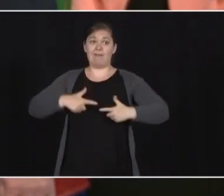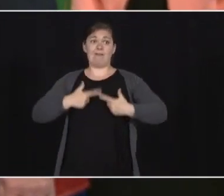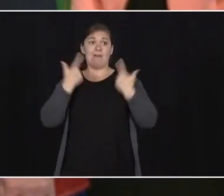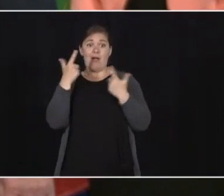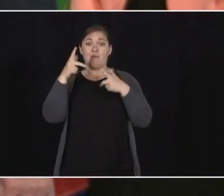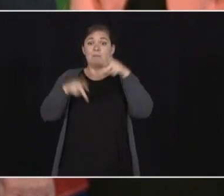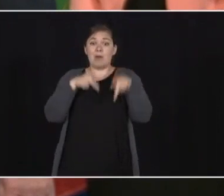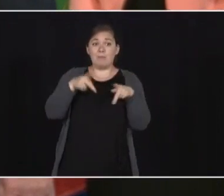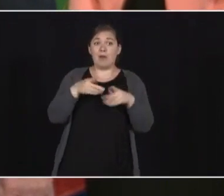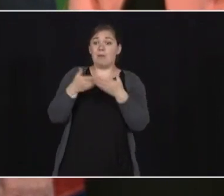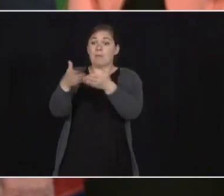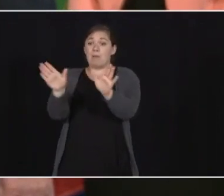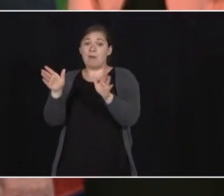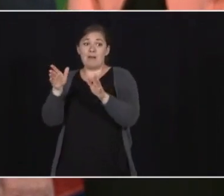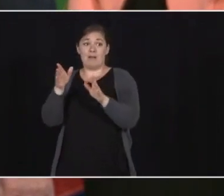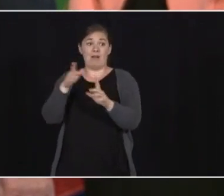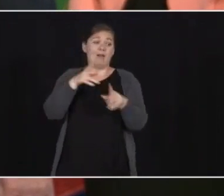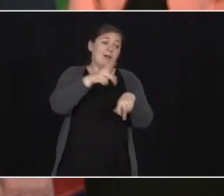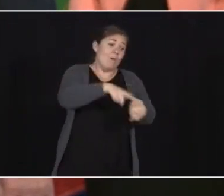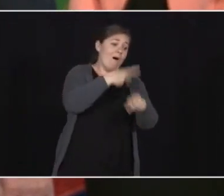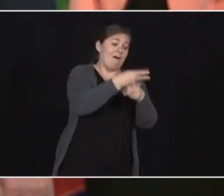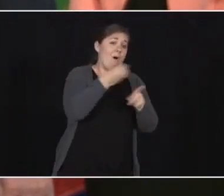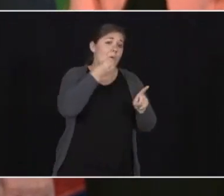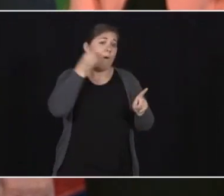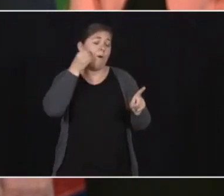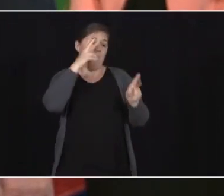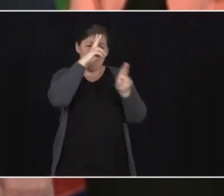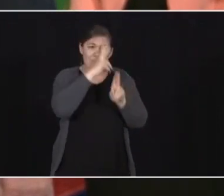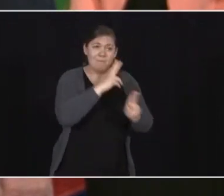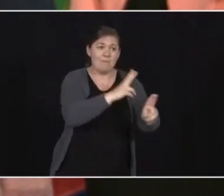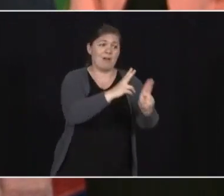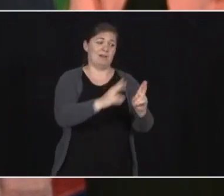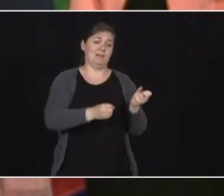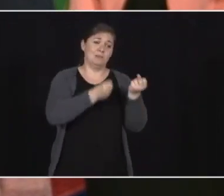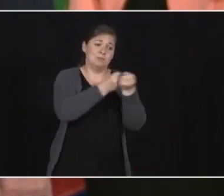and making sure our residents are being treated with staffing -- with respect and dignity.